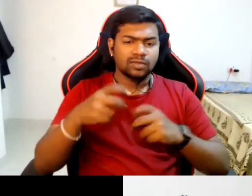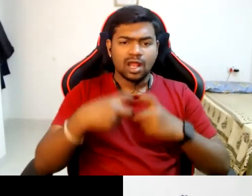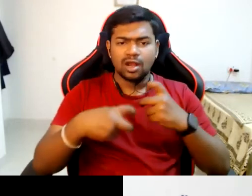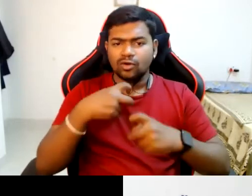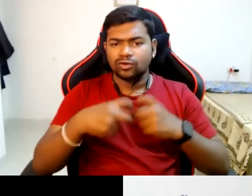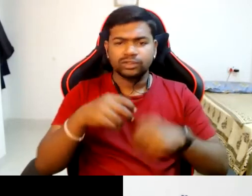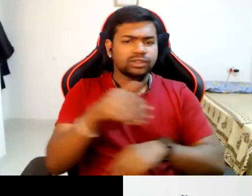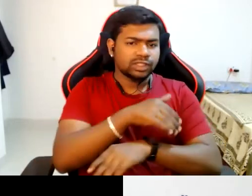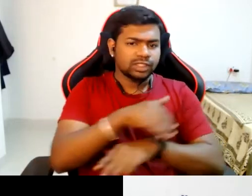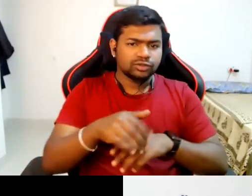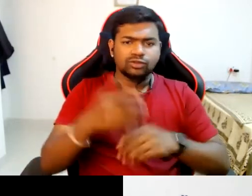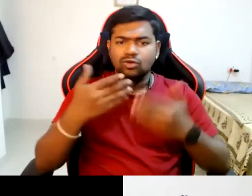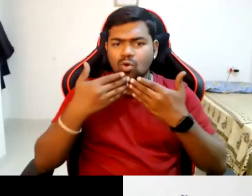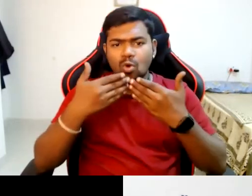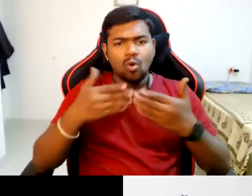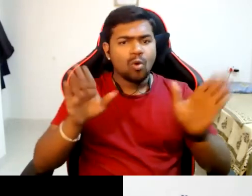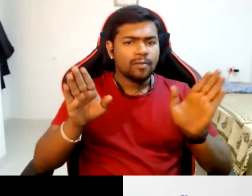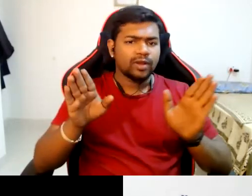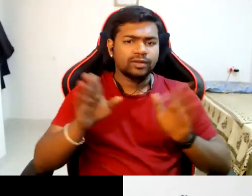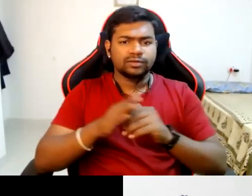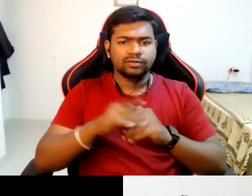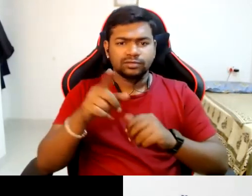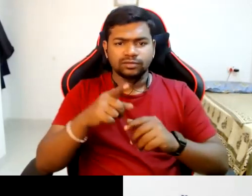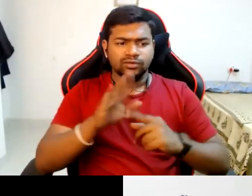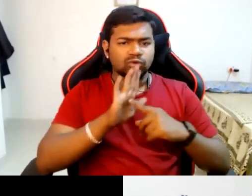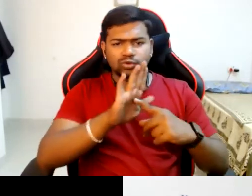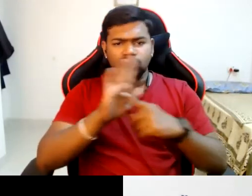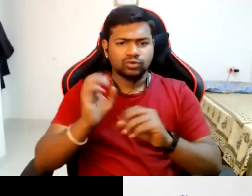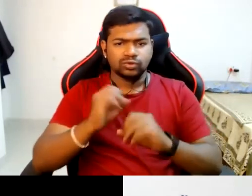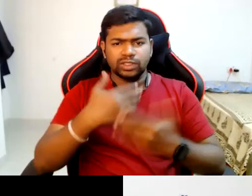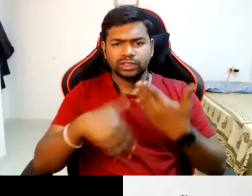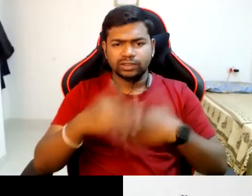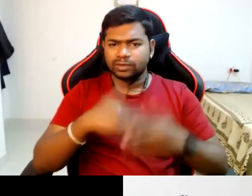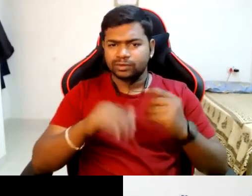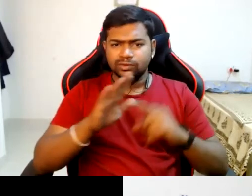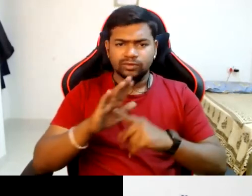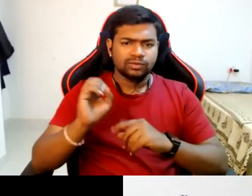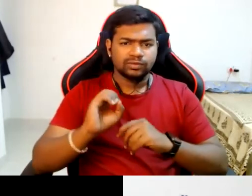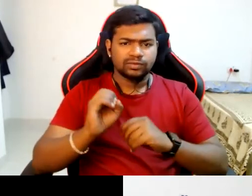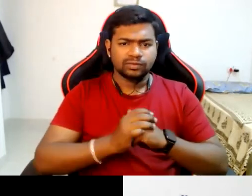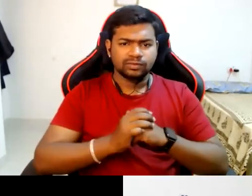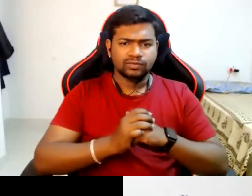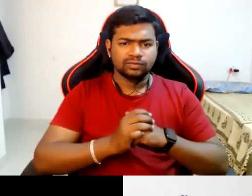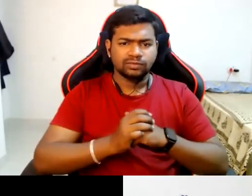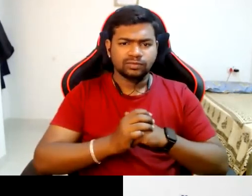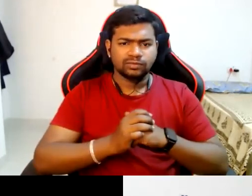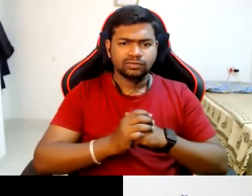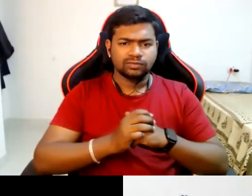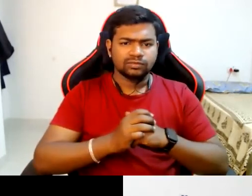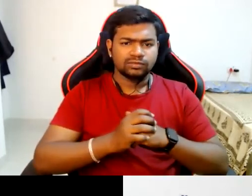in a open category without using my disability certificate entirely on merit. engineering,